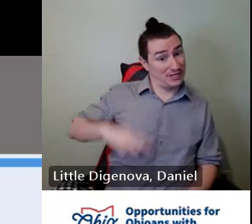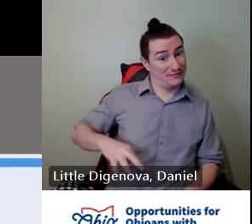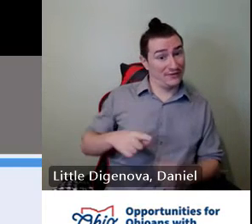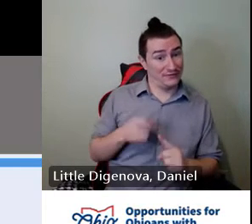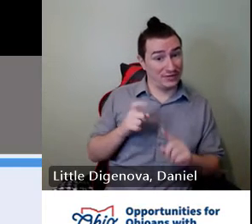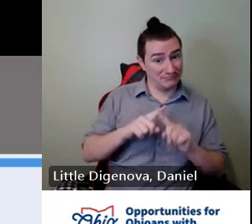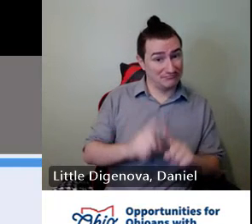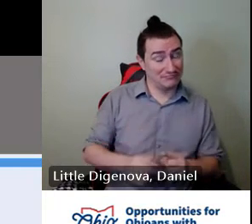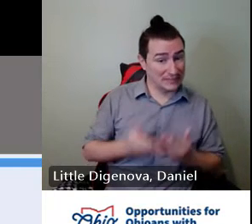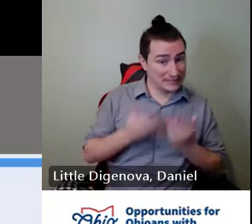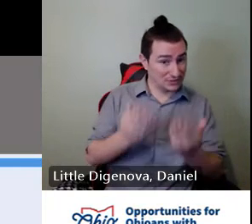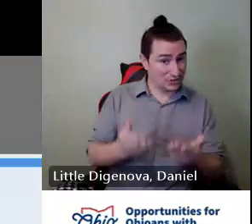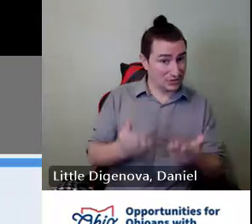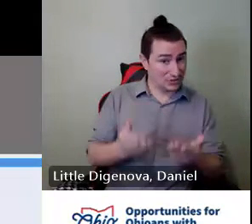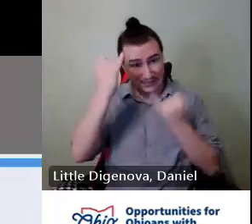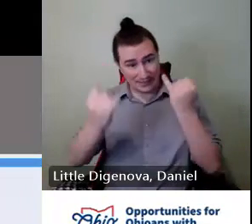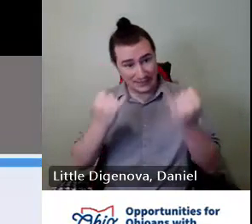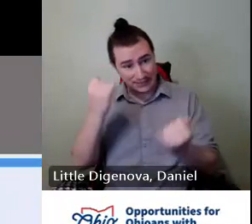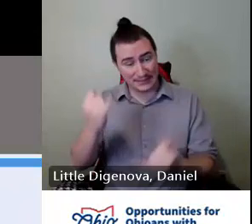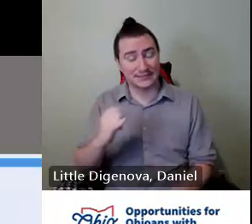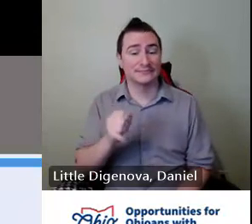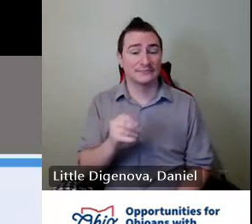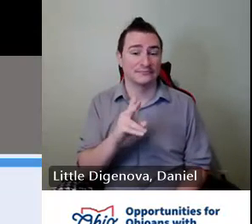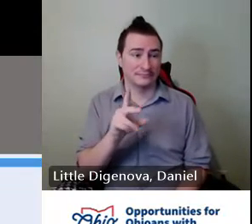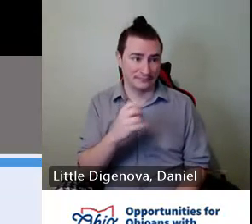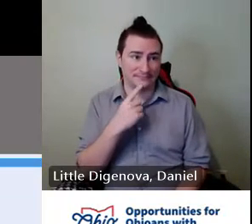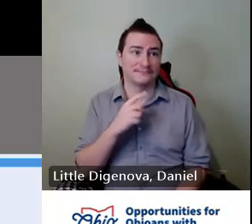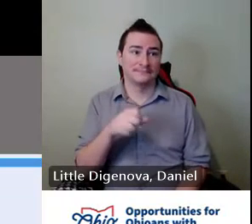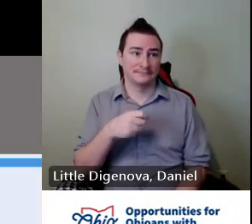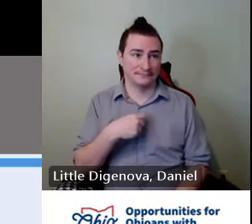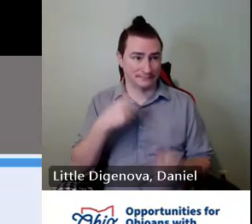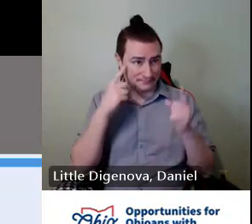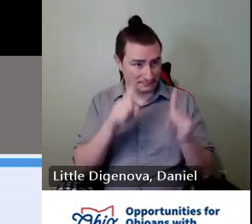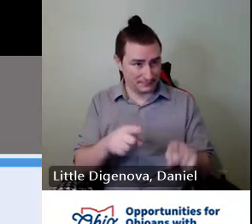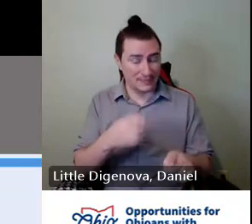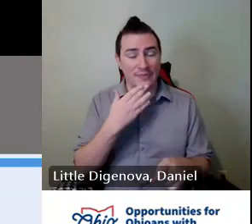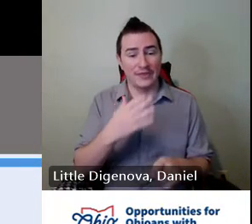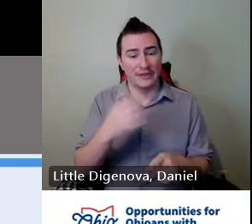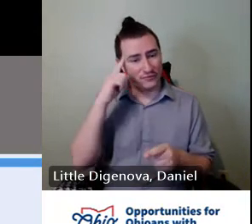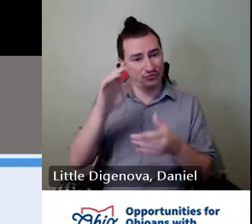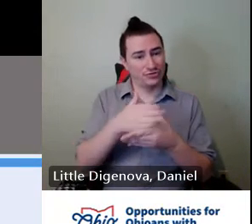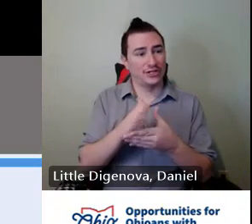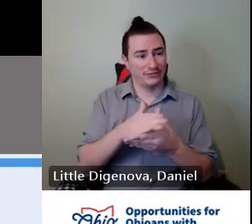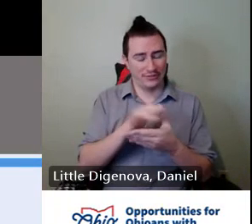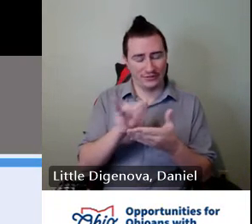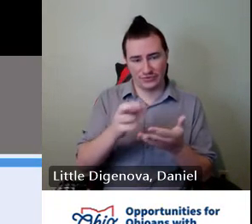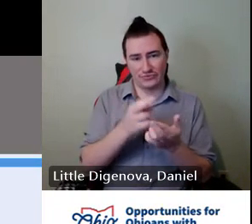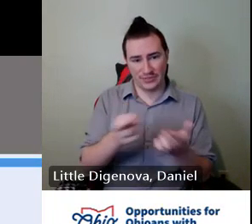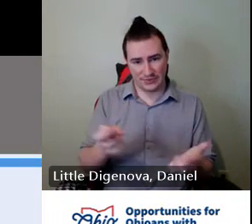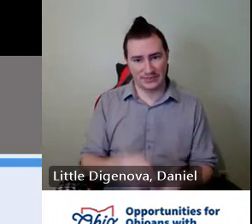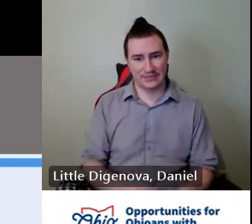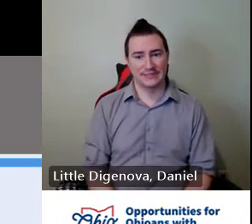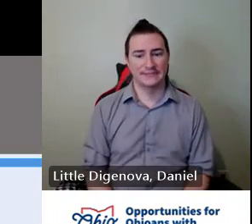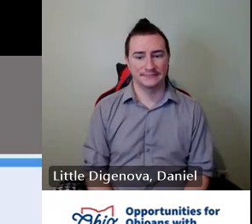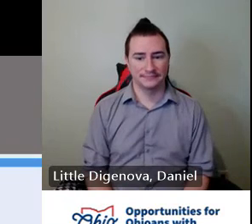Julie: I agree. Thank you both for sharing so many great resources to consider. Another common topic we address with employers is performance.